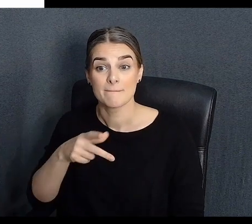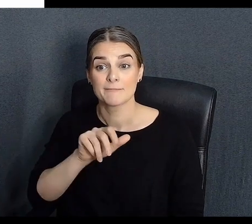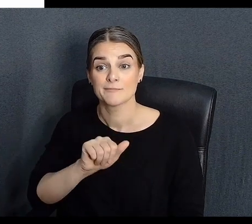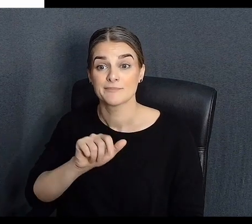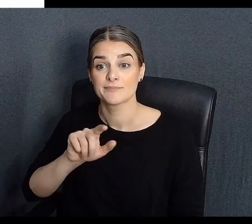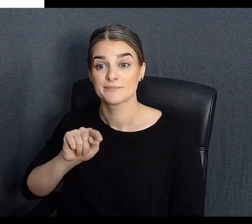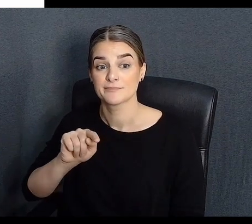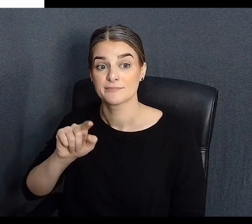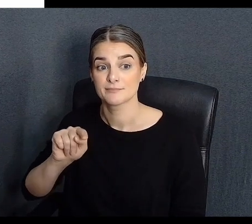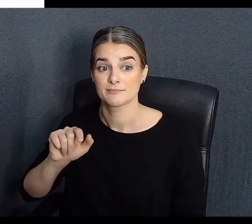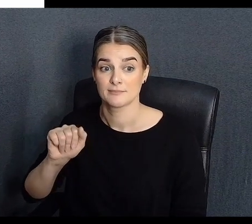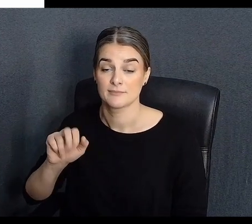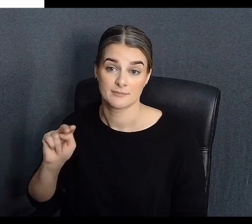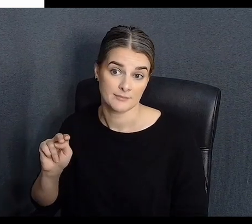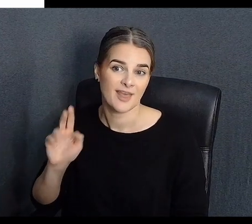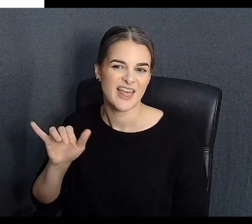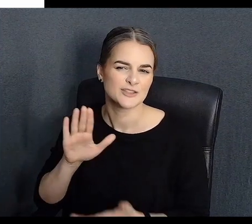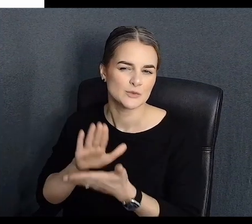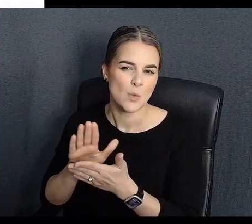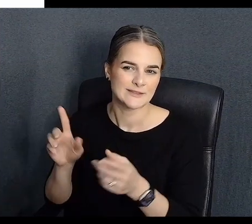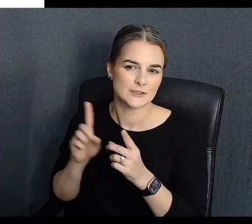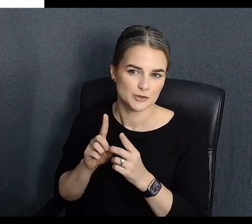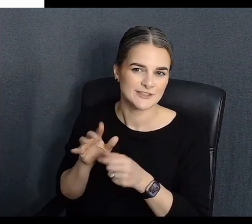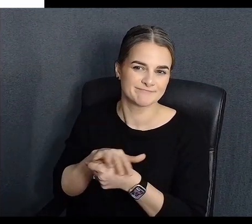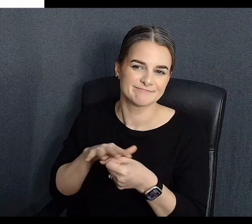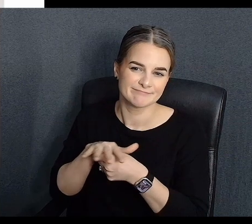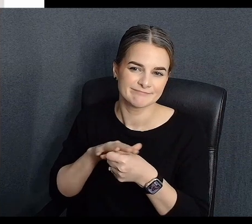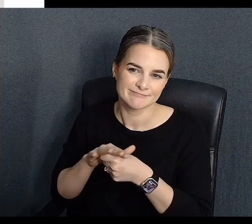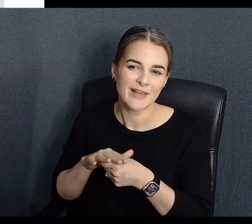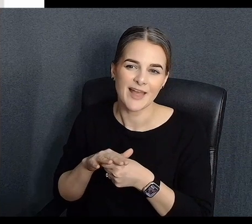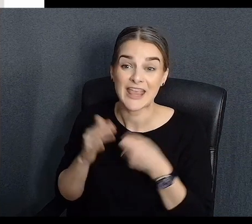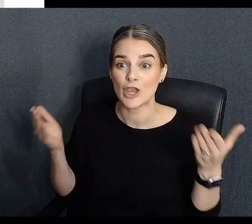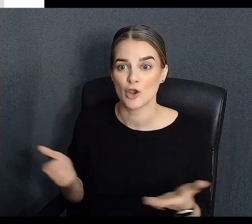So that is another option that exists for folks in Pennsylvania.